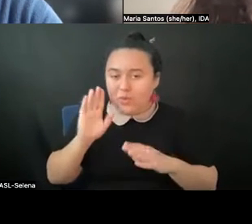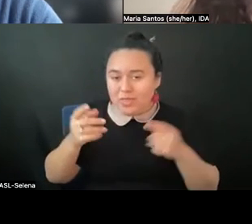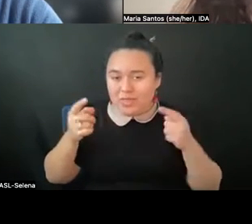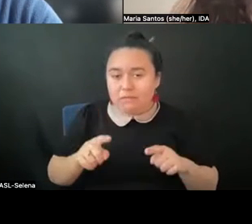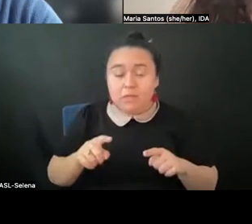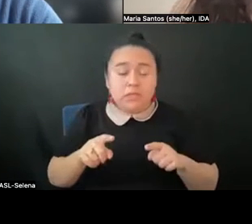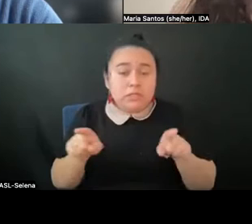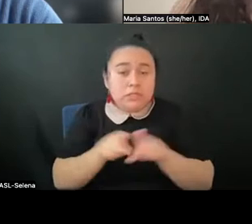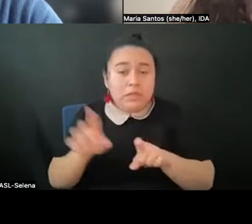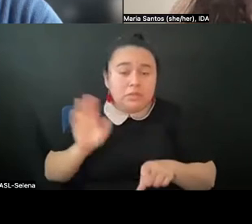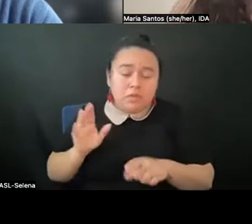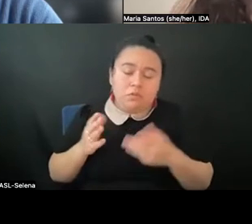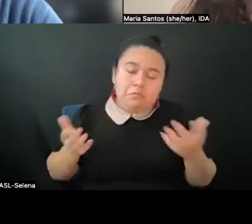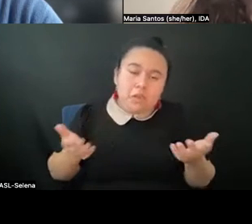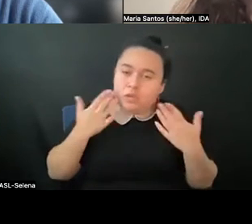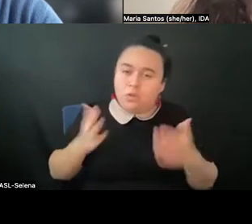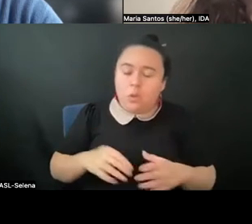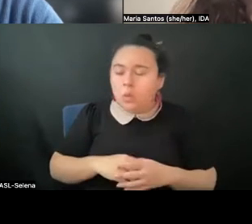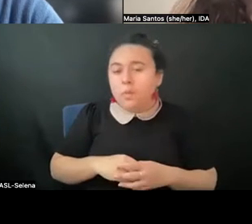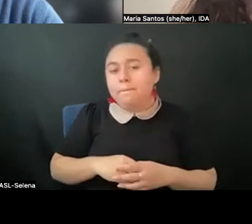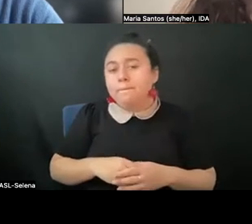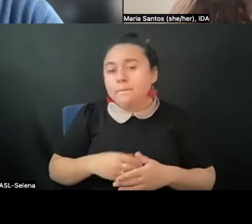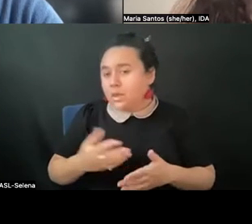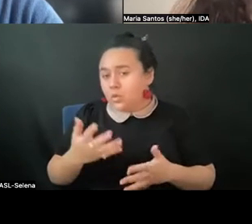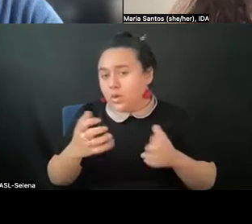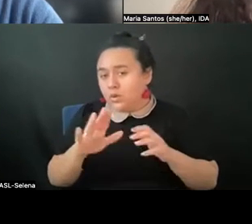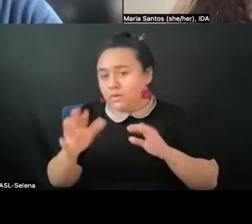But would love your input on that.